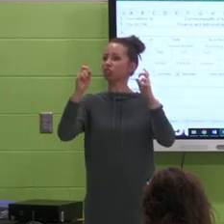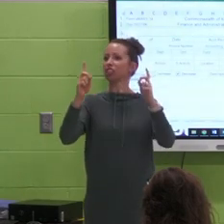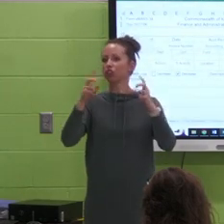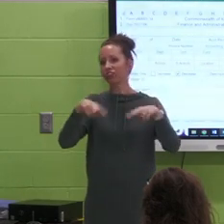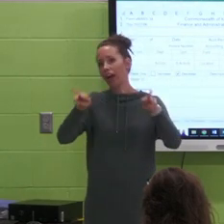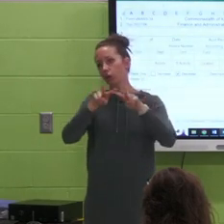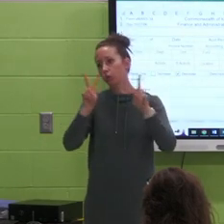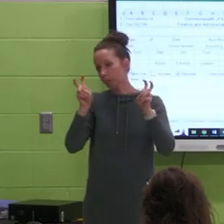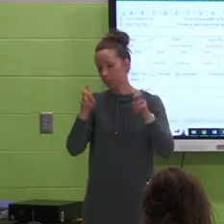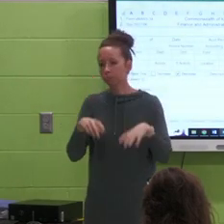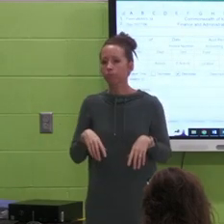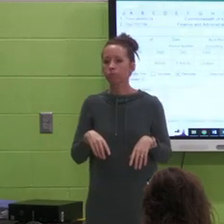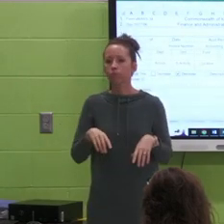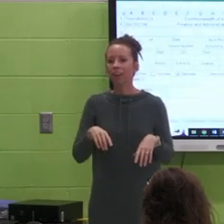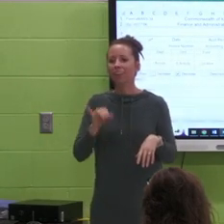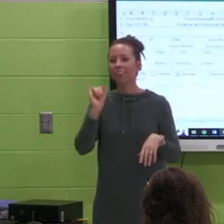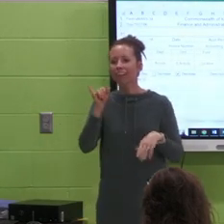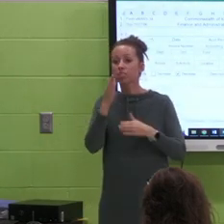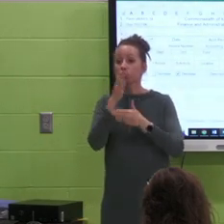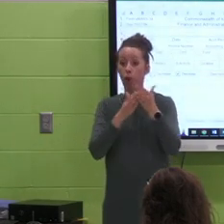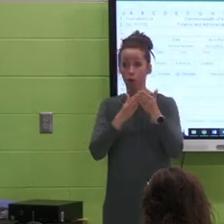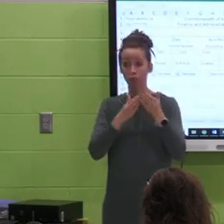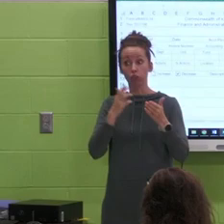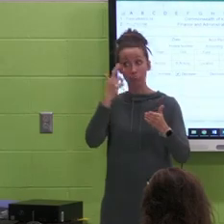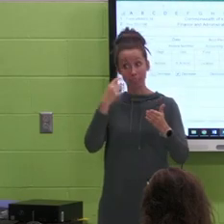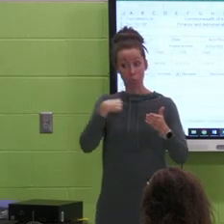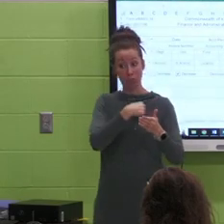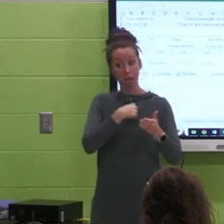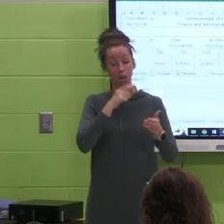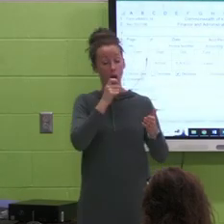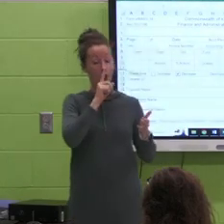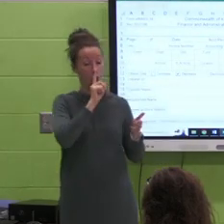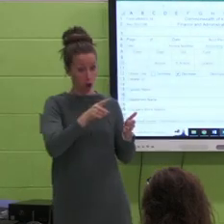that's part of why we have so much confusion on our end because you're asking really simple